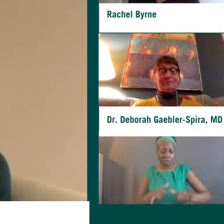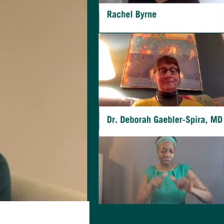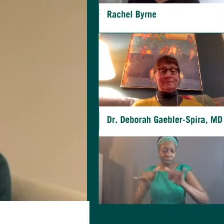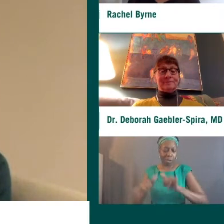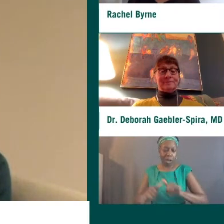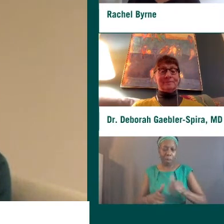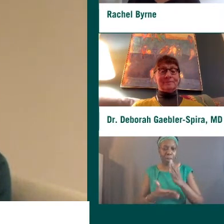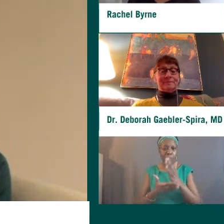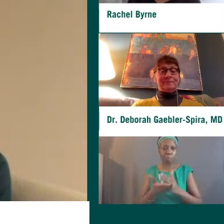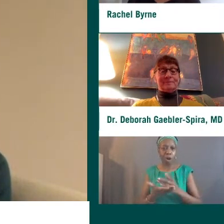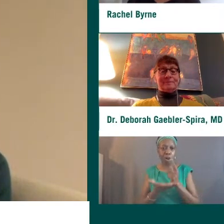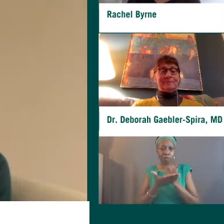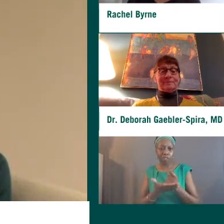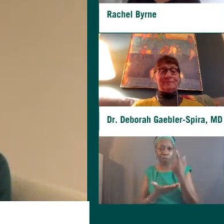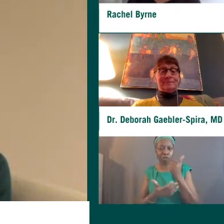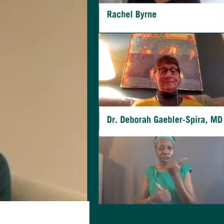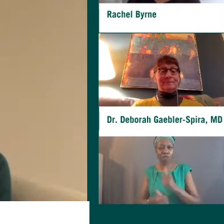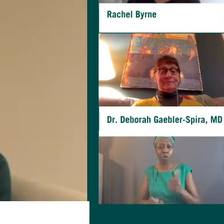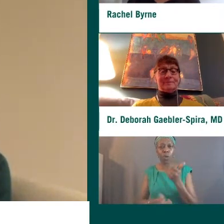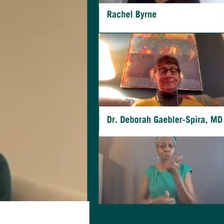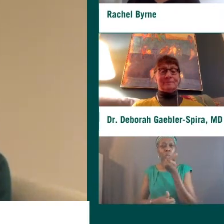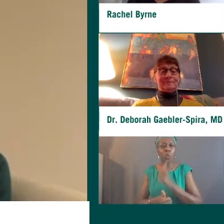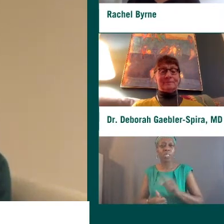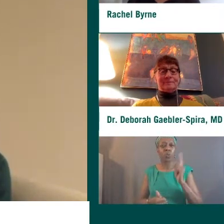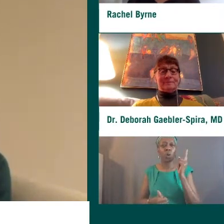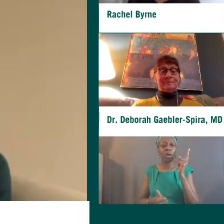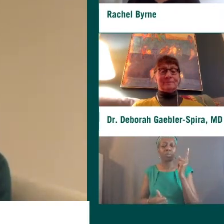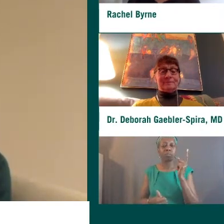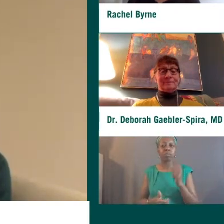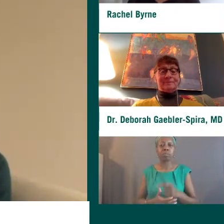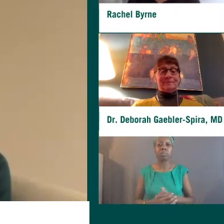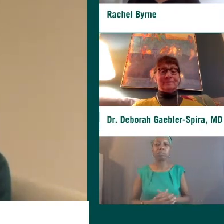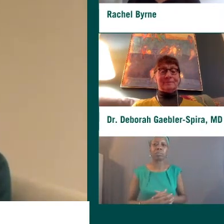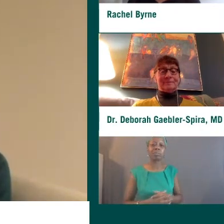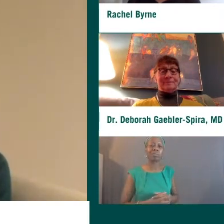That's a hard one, but I would have to go with ballet.